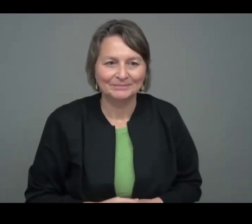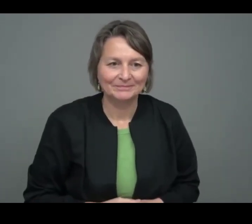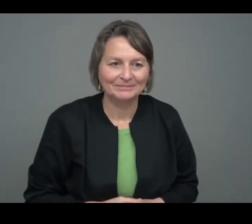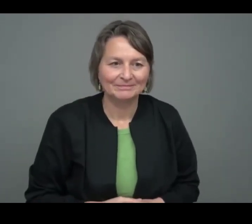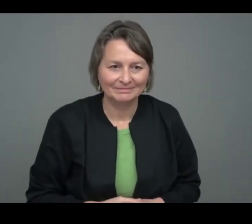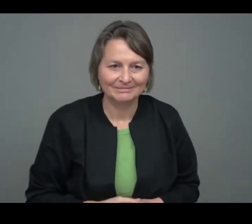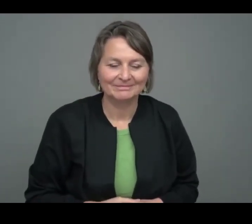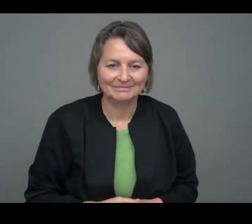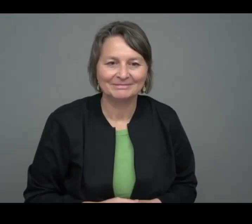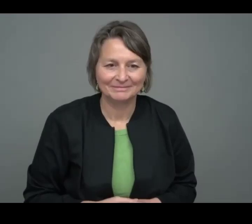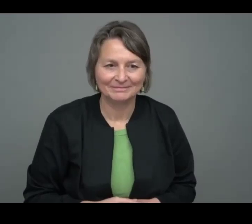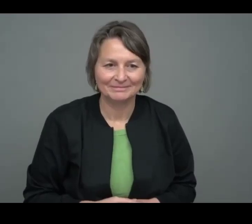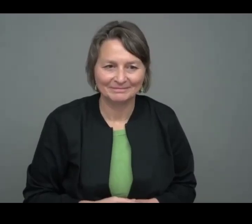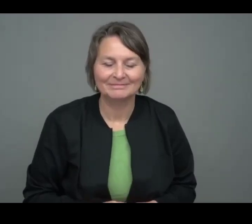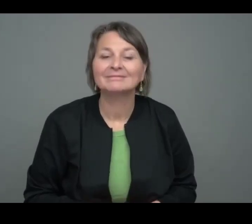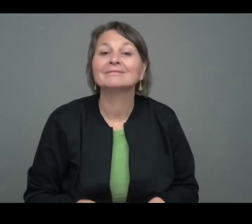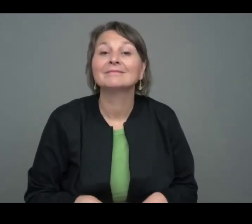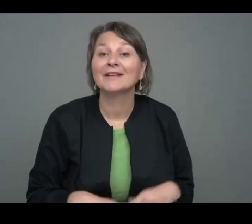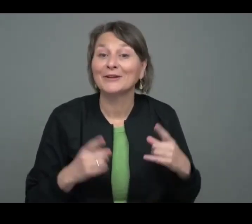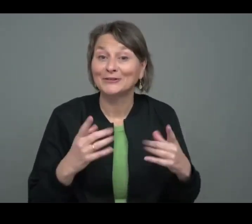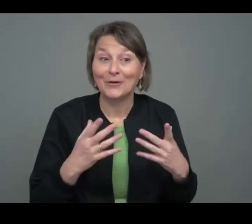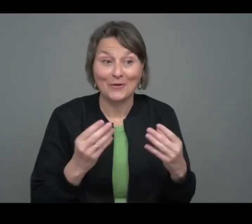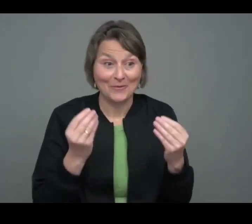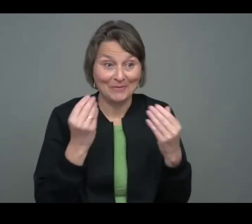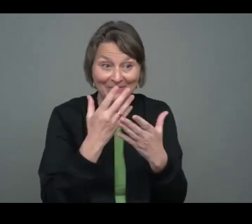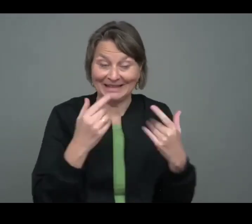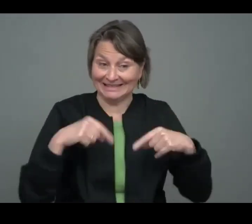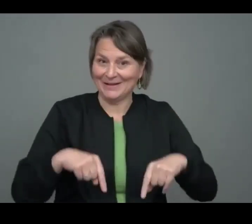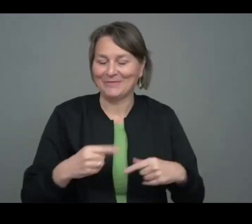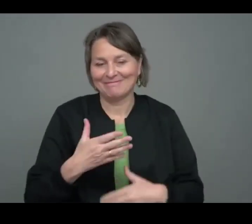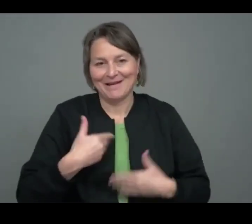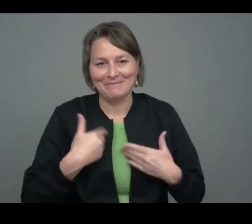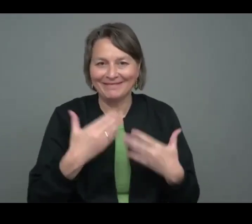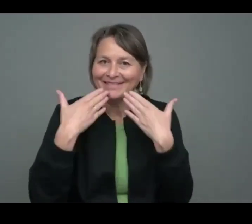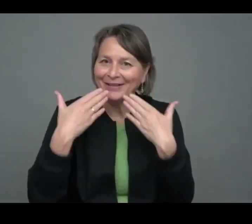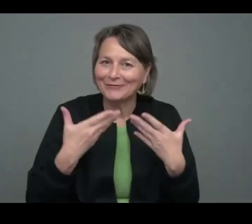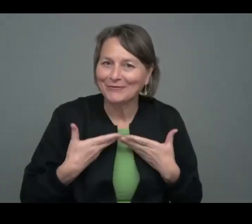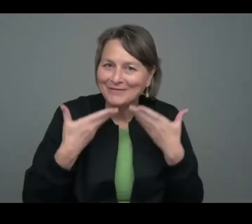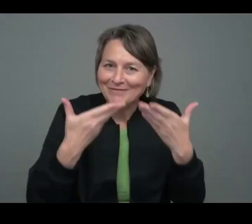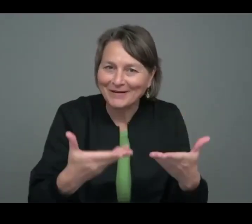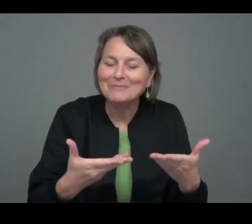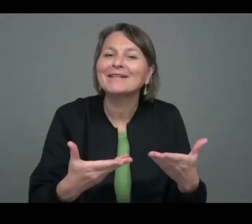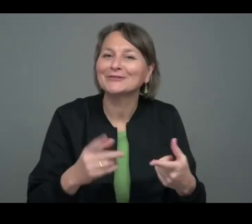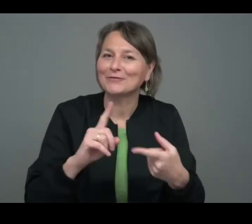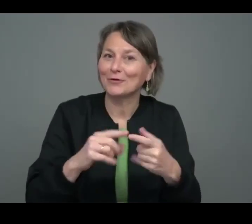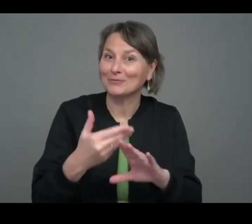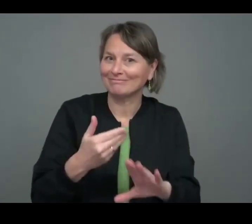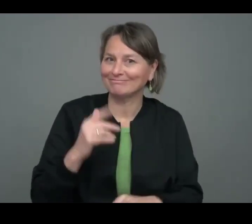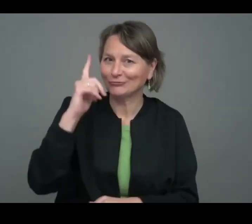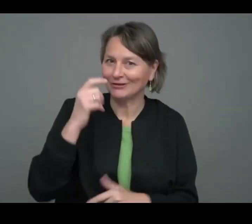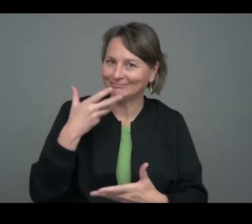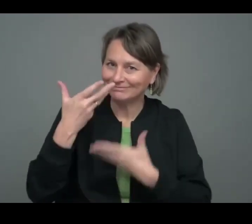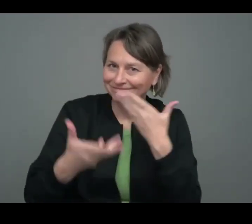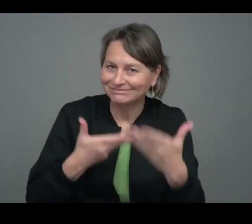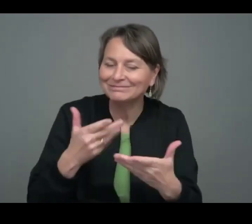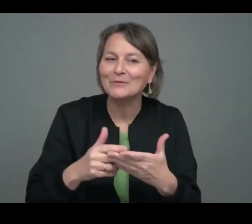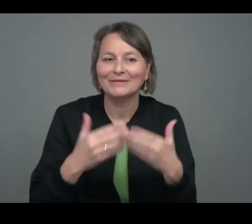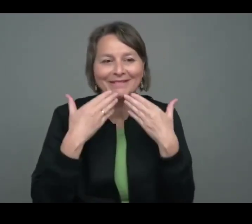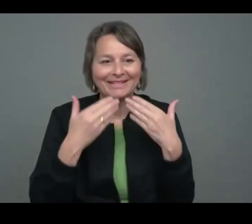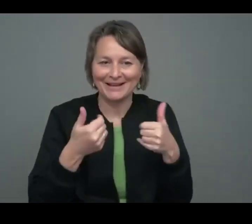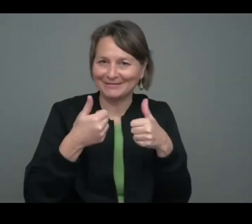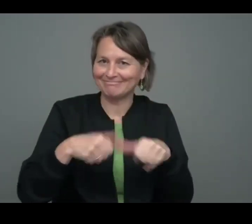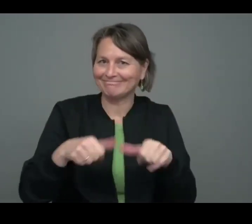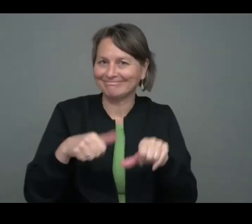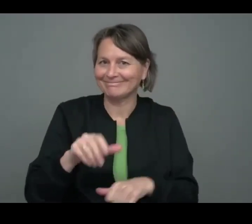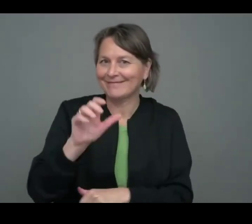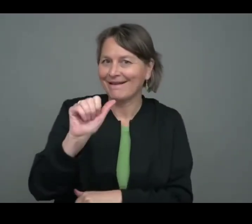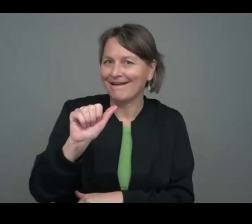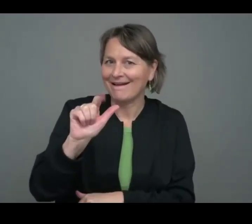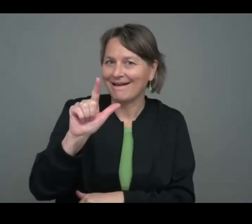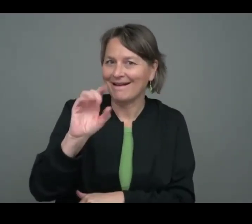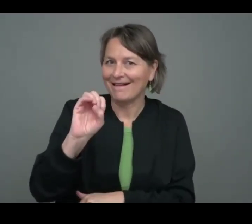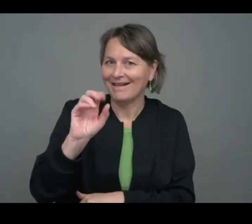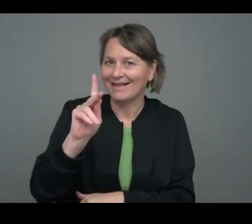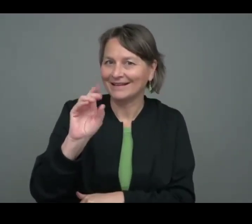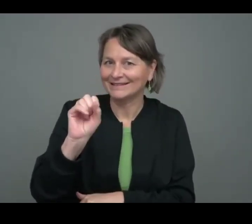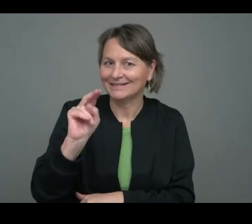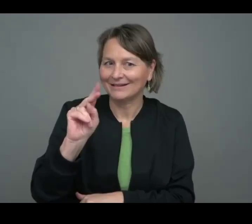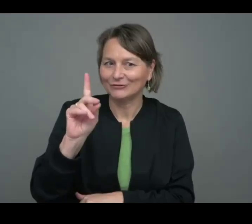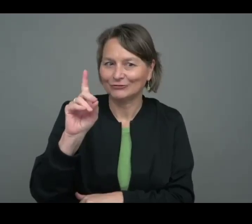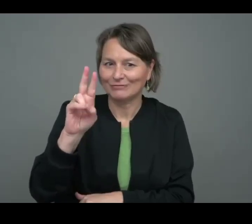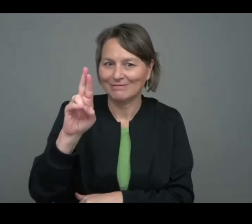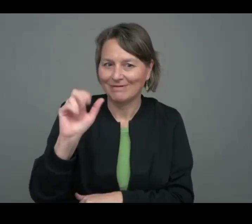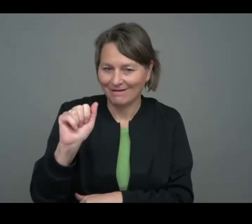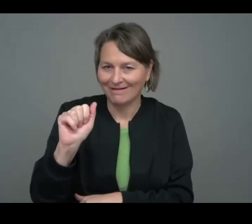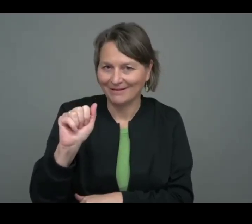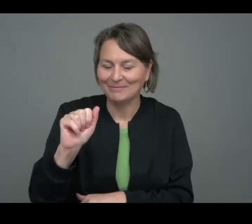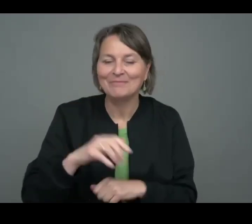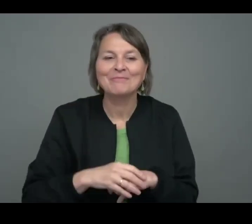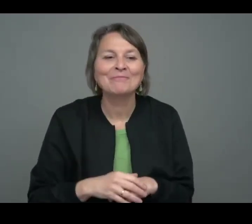that I have no sound of you. So...I am so happy that I got invited and I would like to